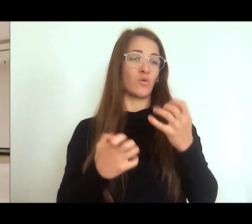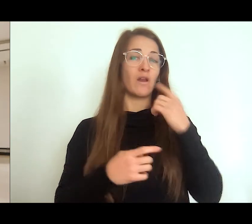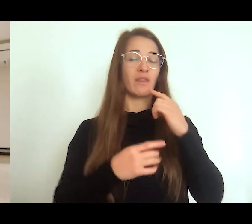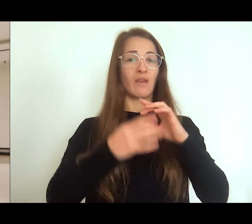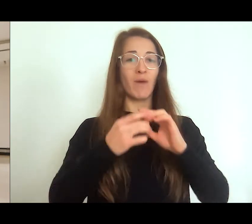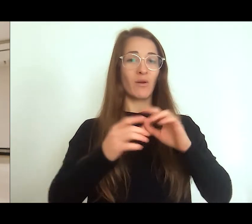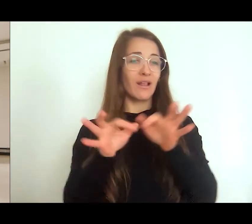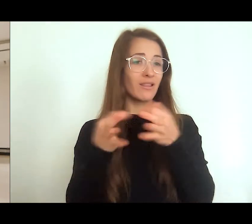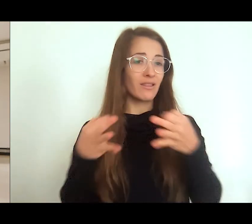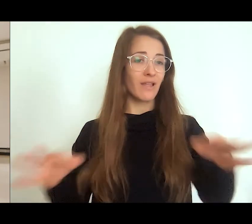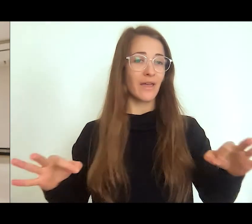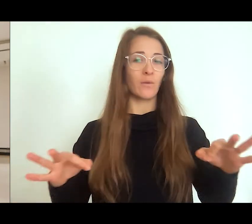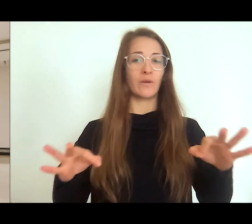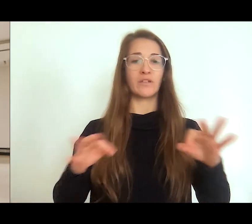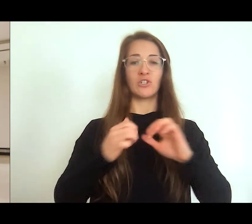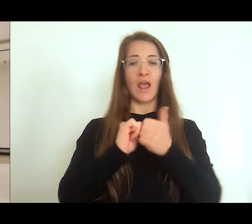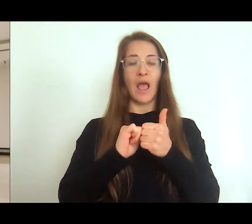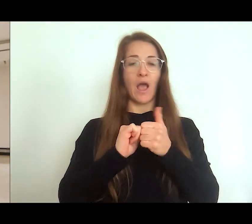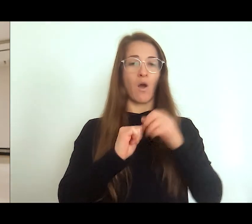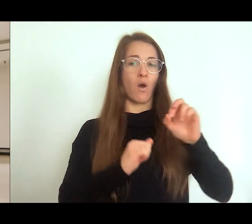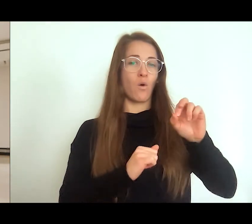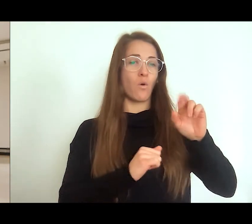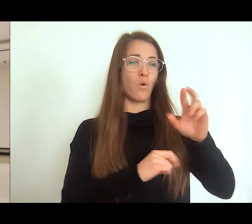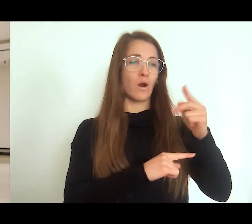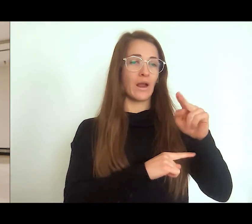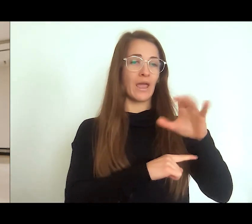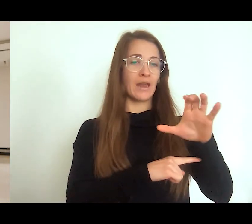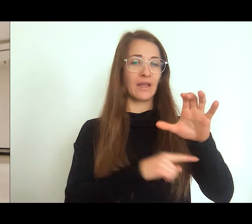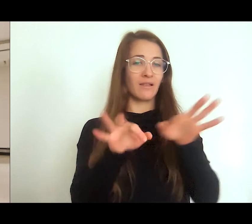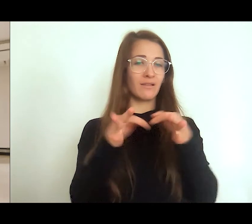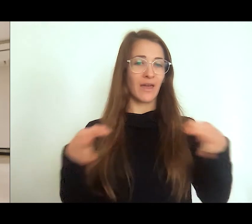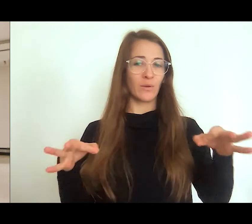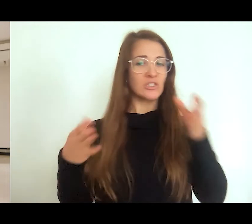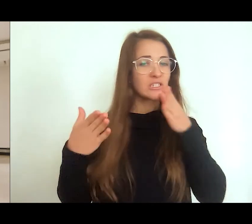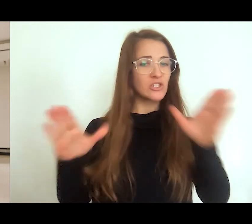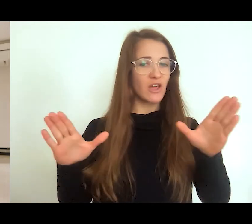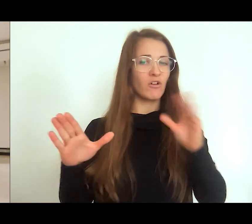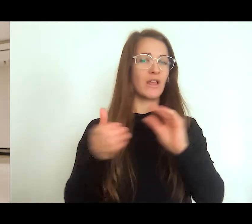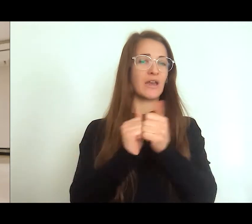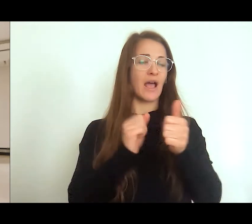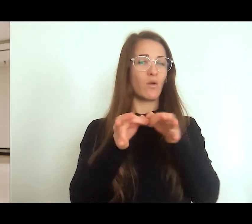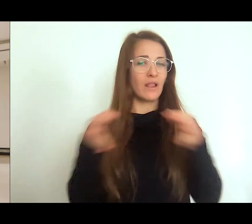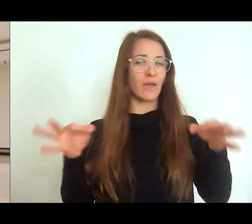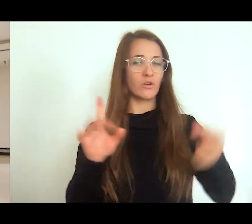AND YOU WANT TO THINK ABOUT LANGUAGE AND HOW ORGANIC LANGUAGE IS IN GENERAL AND HOW